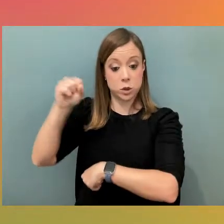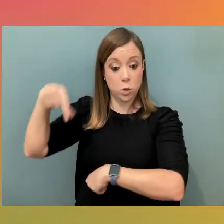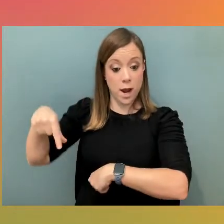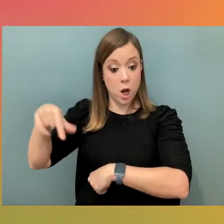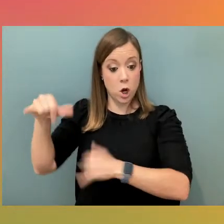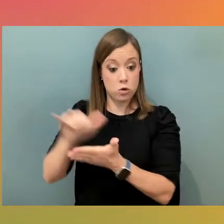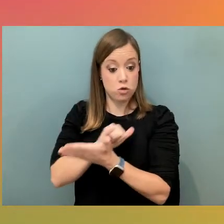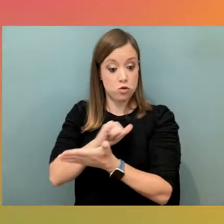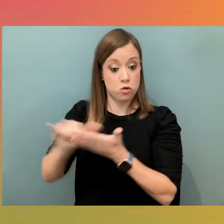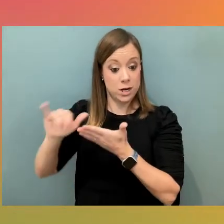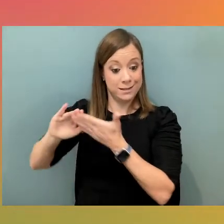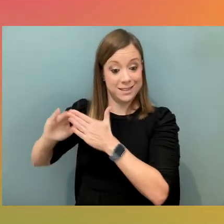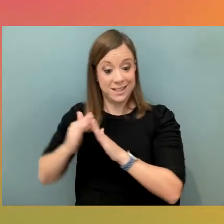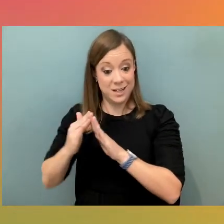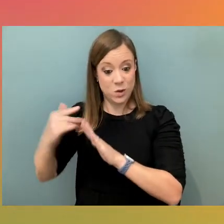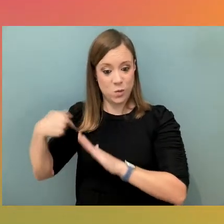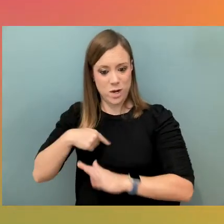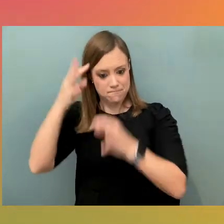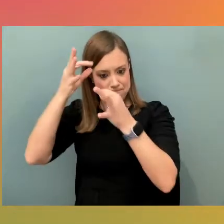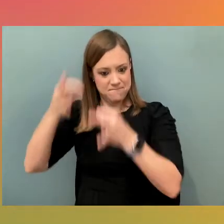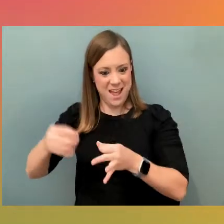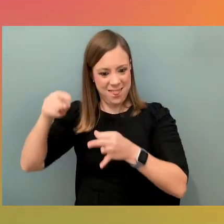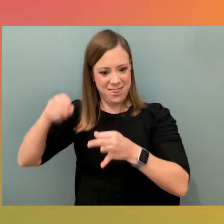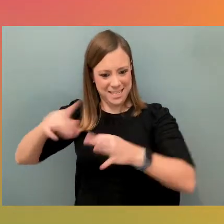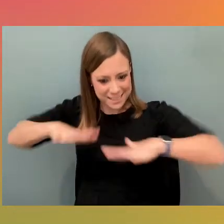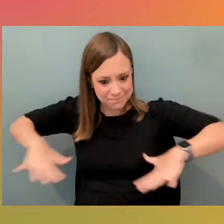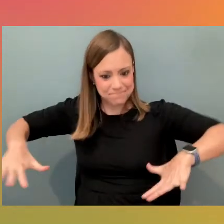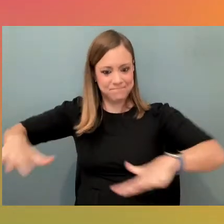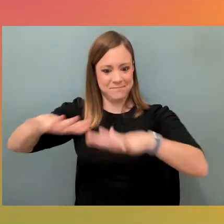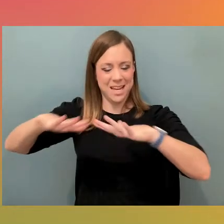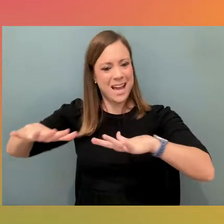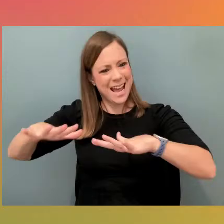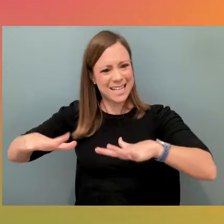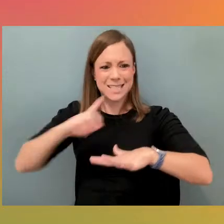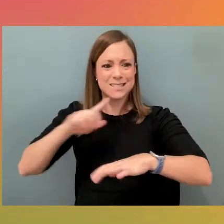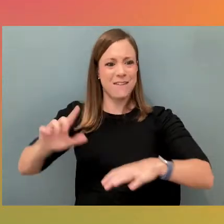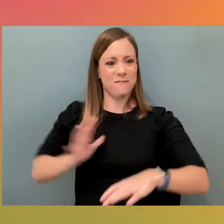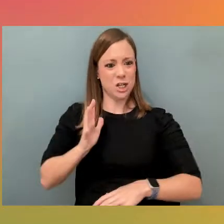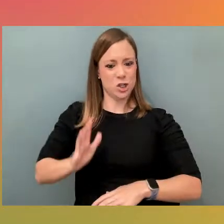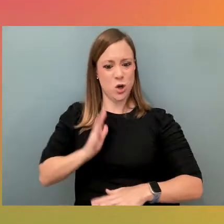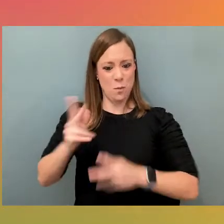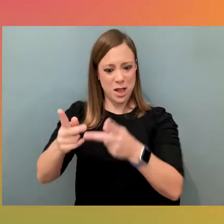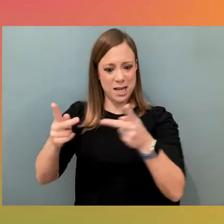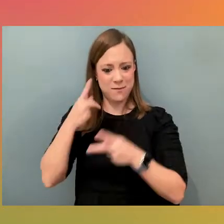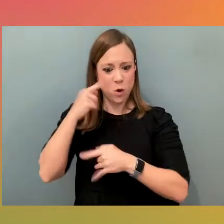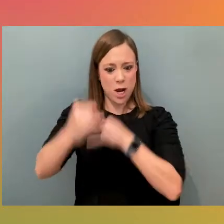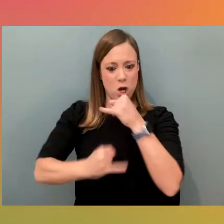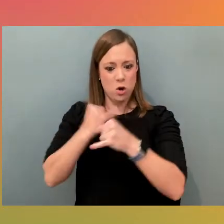YOGA AND PART BECAUSE OF THE TIMES SQUARE ALLIANCE'S 23 YEAR